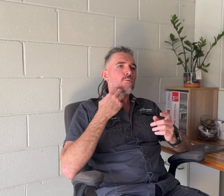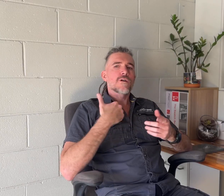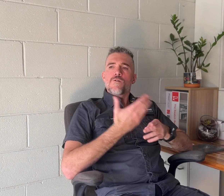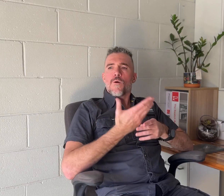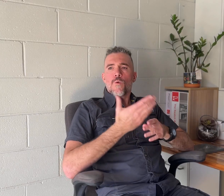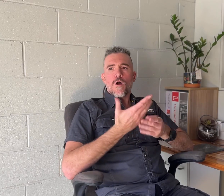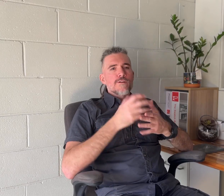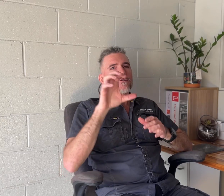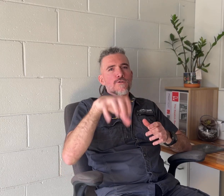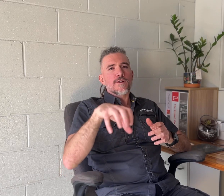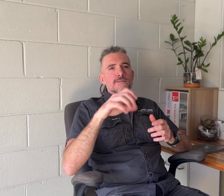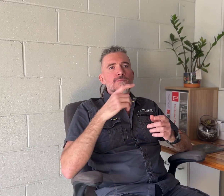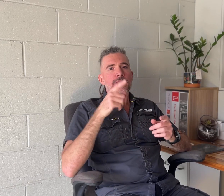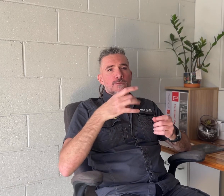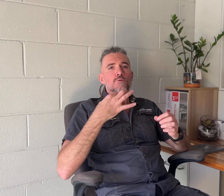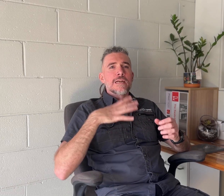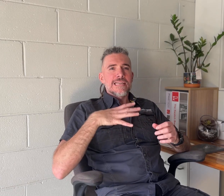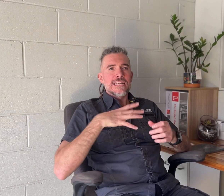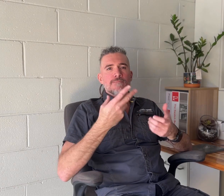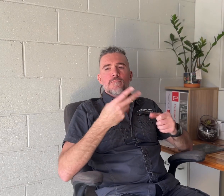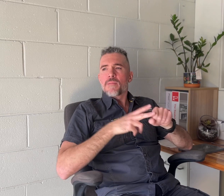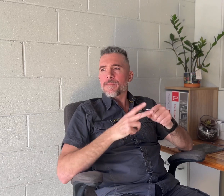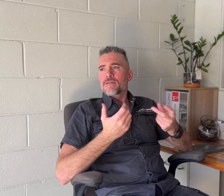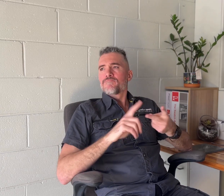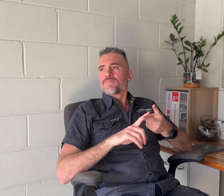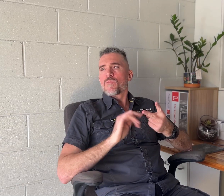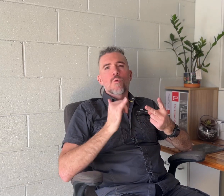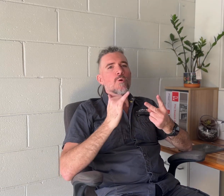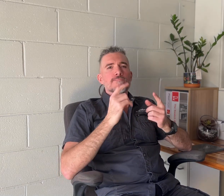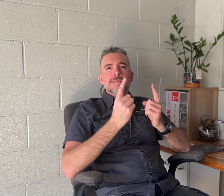If I’m working on site and I might need a plumber